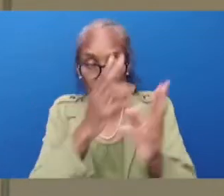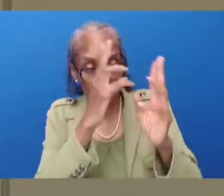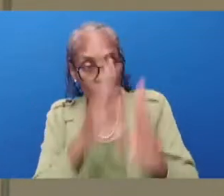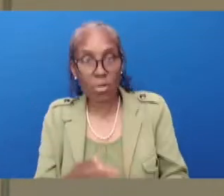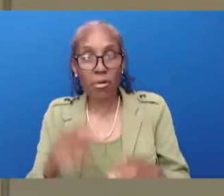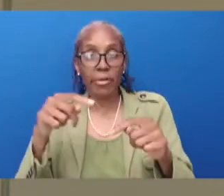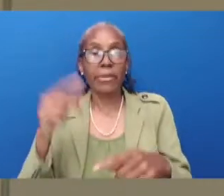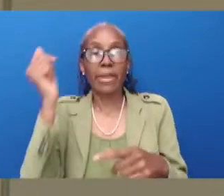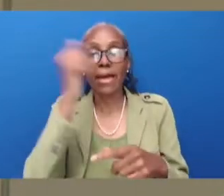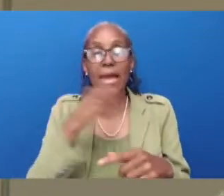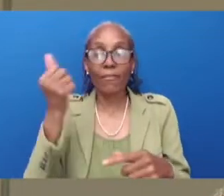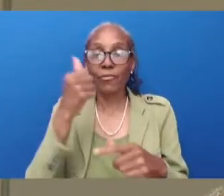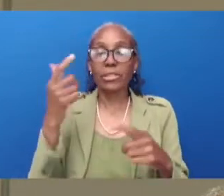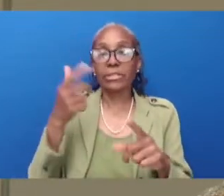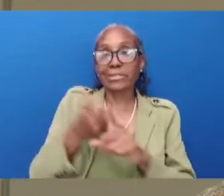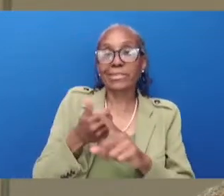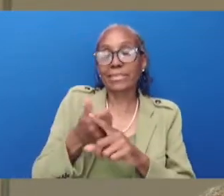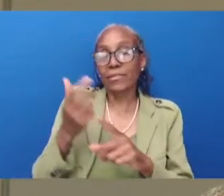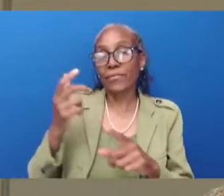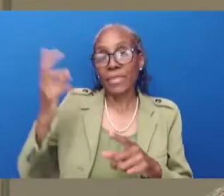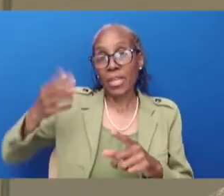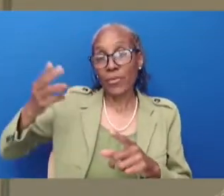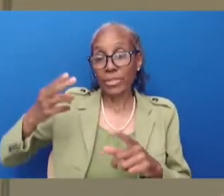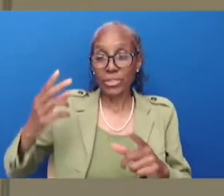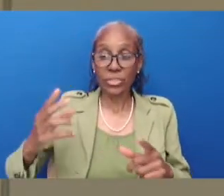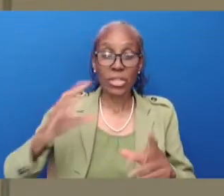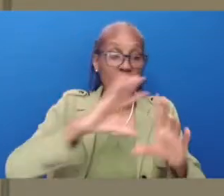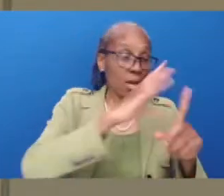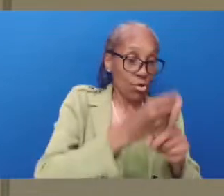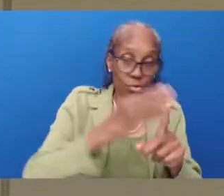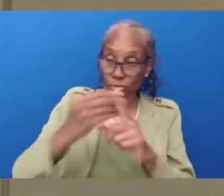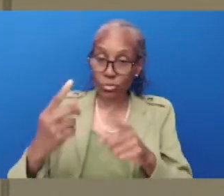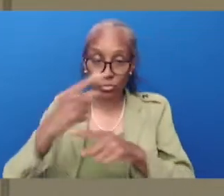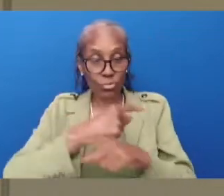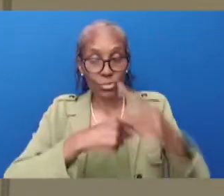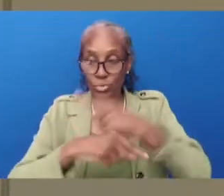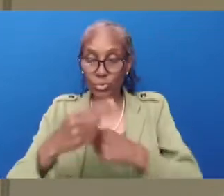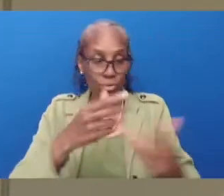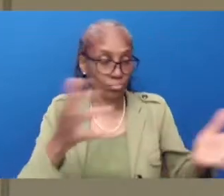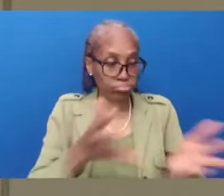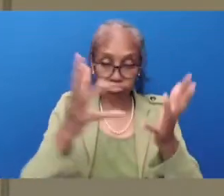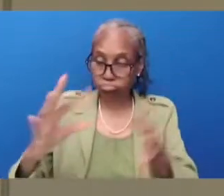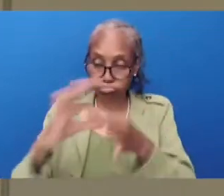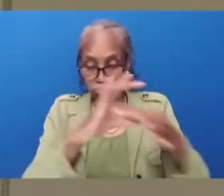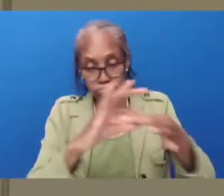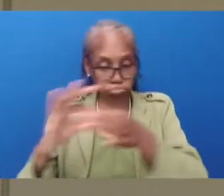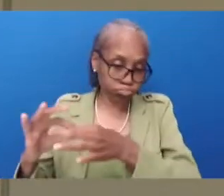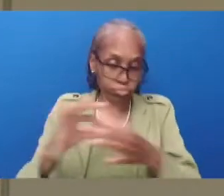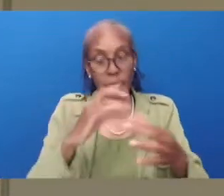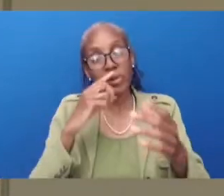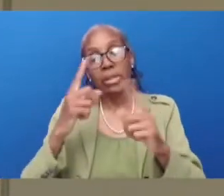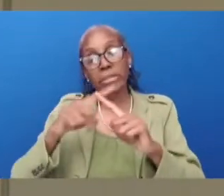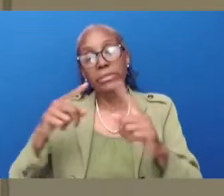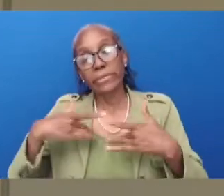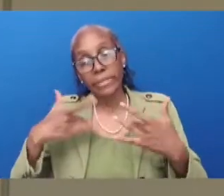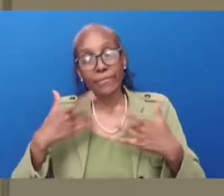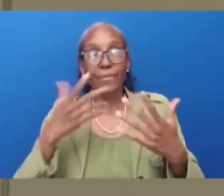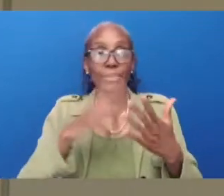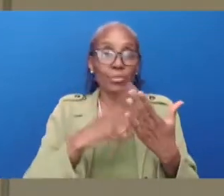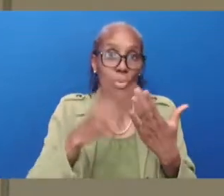BUSINESSES, AND COMMUNITY ORGANIZATIONS TO HONOR AFRICA'S